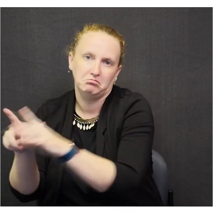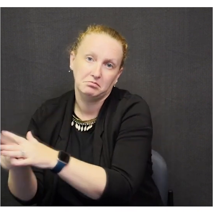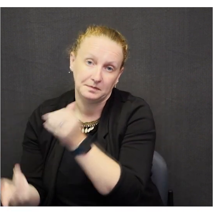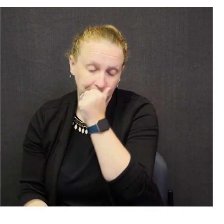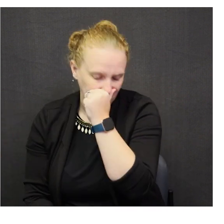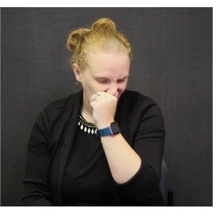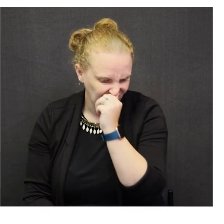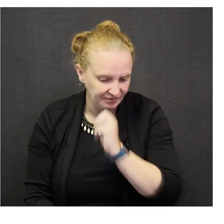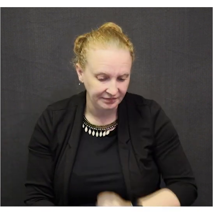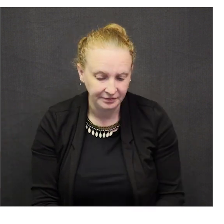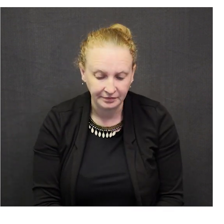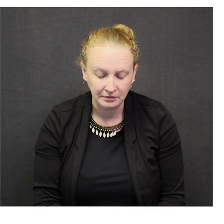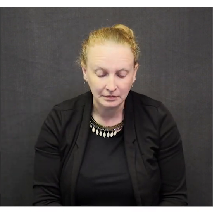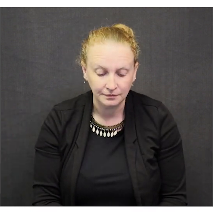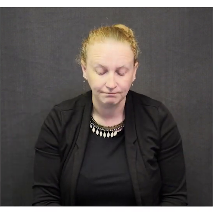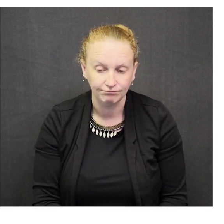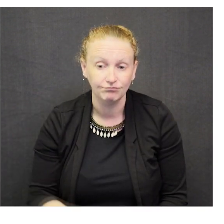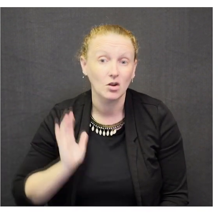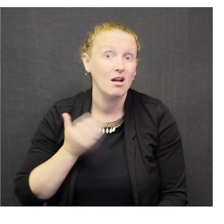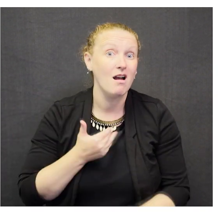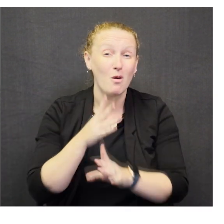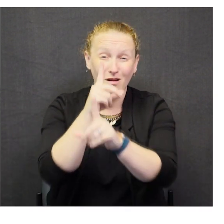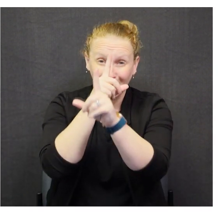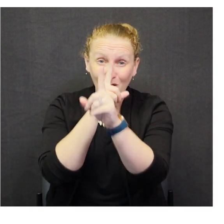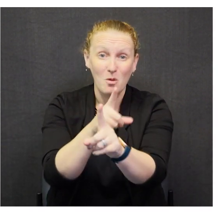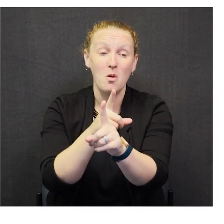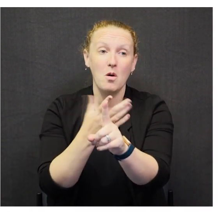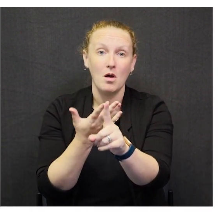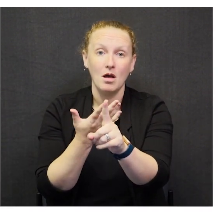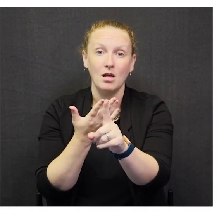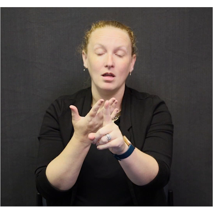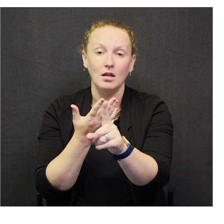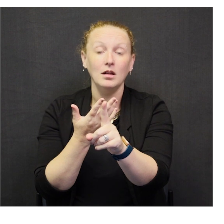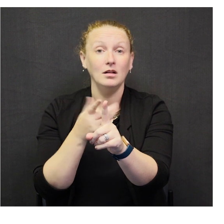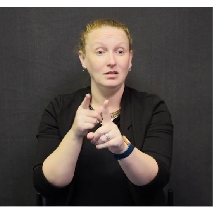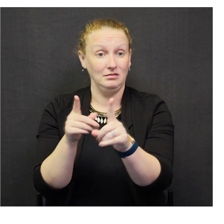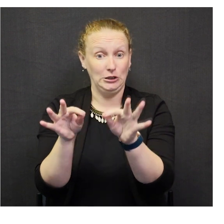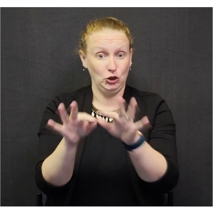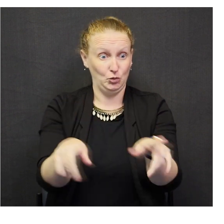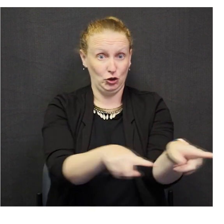our ultimate goal is to bring everyone "home" to the office from their home office. But